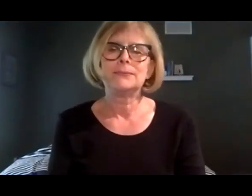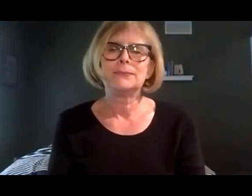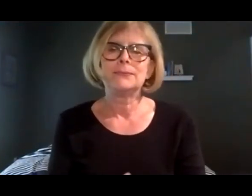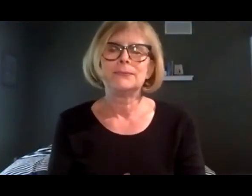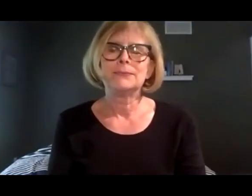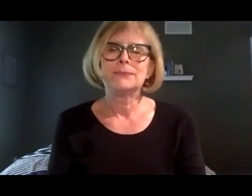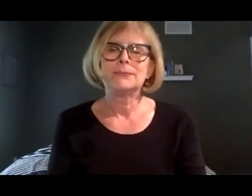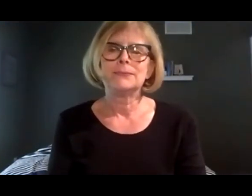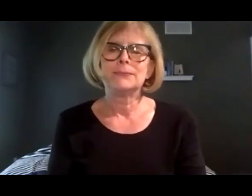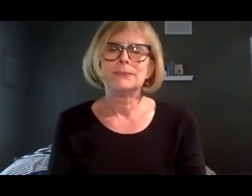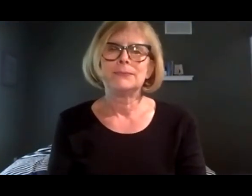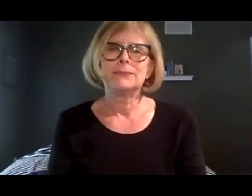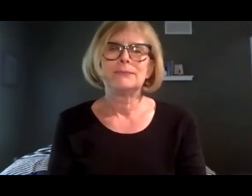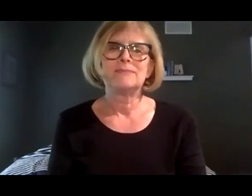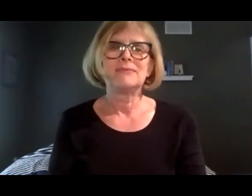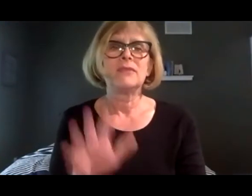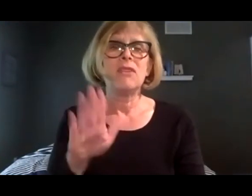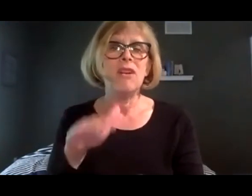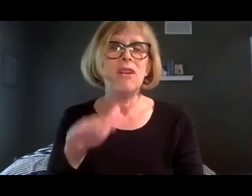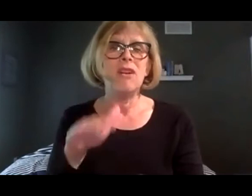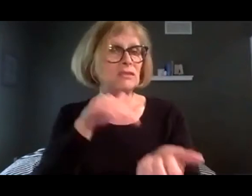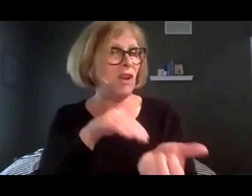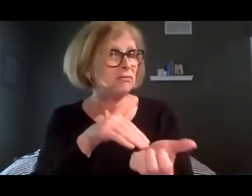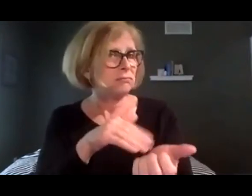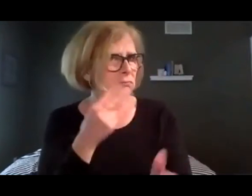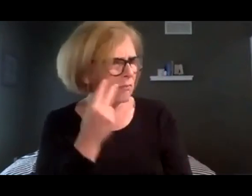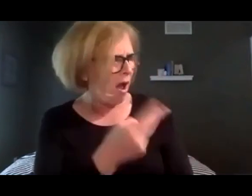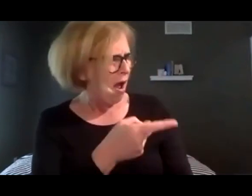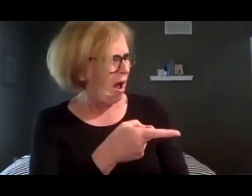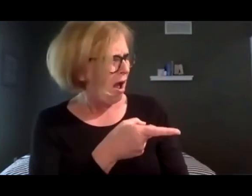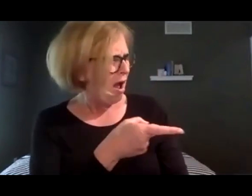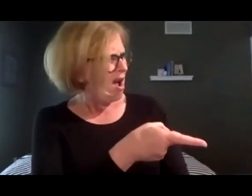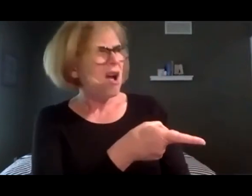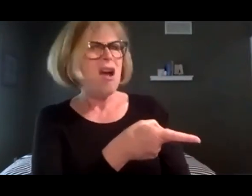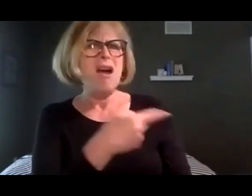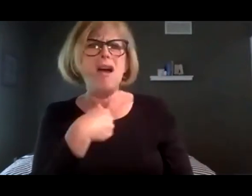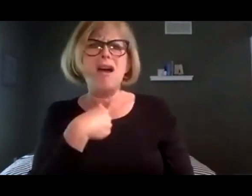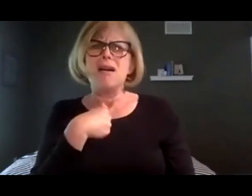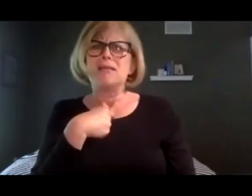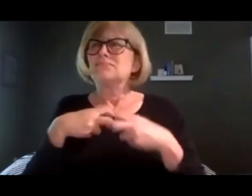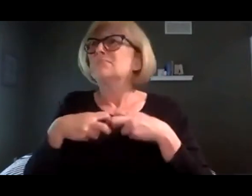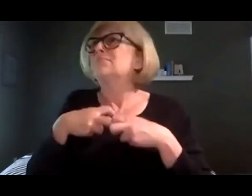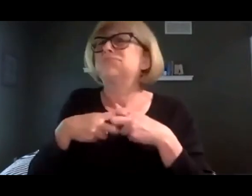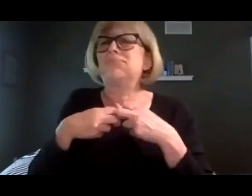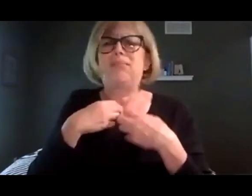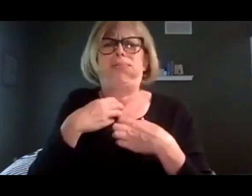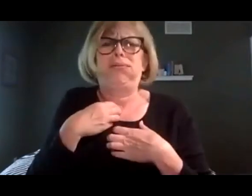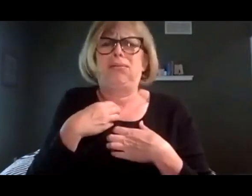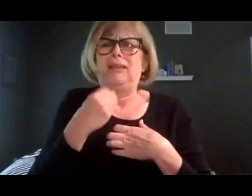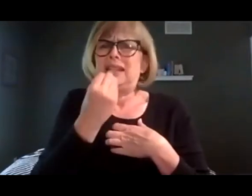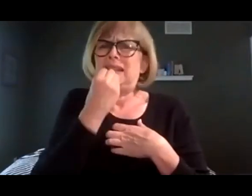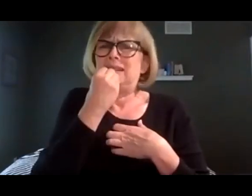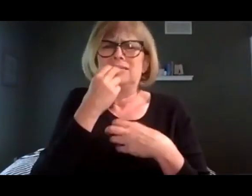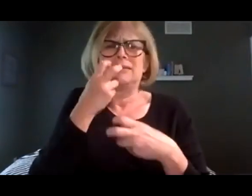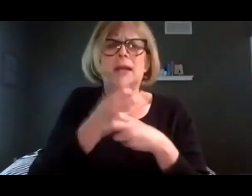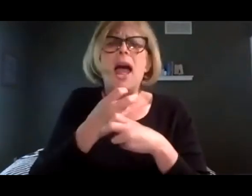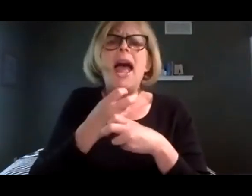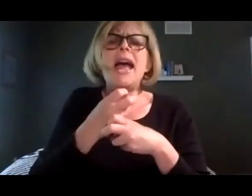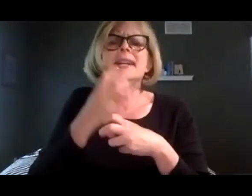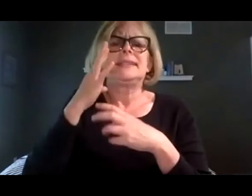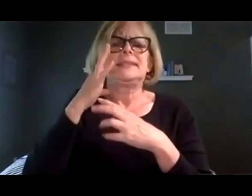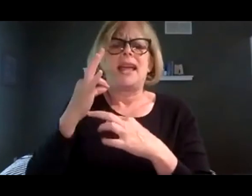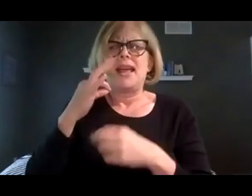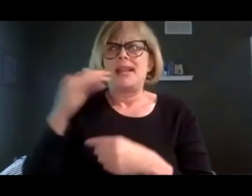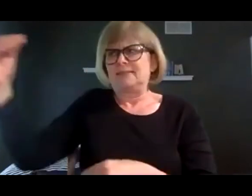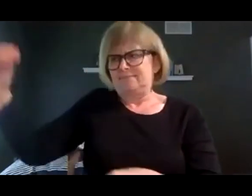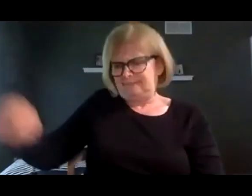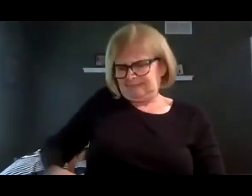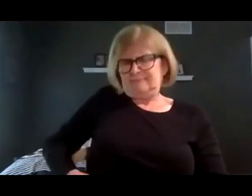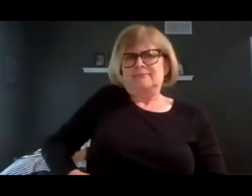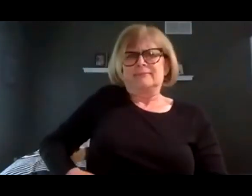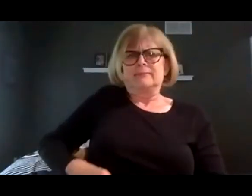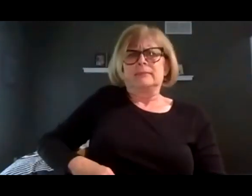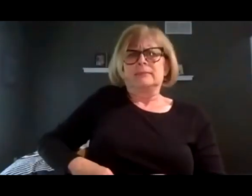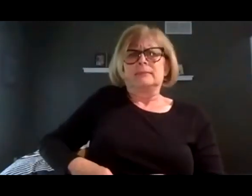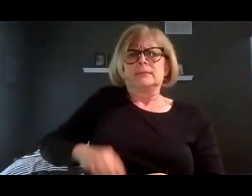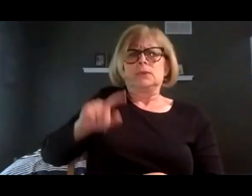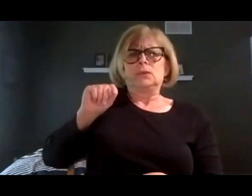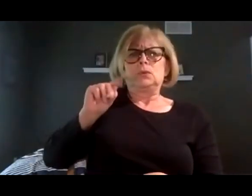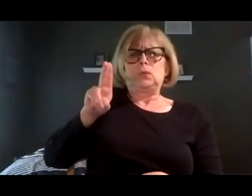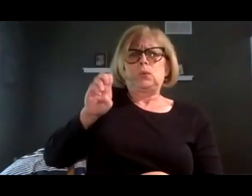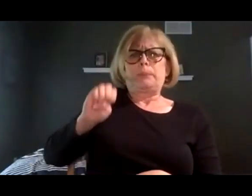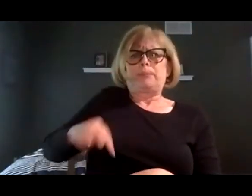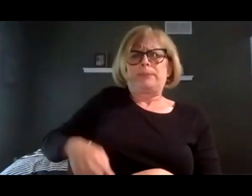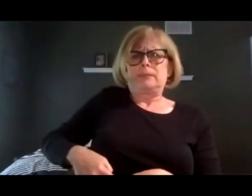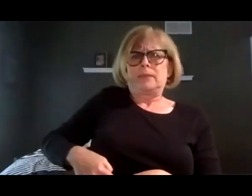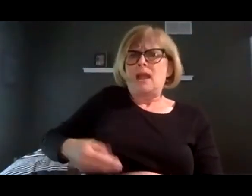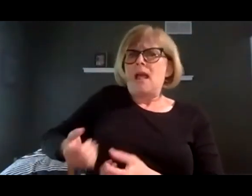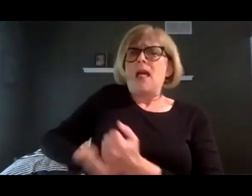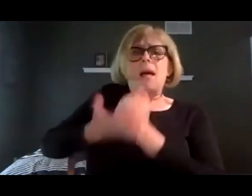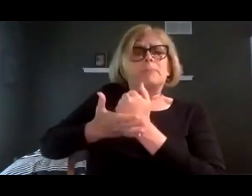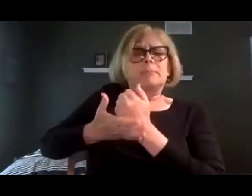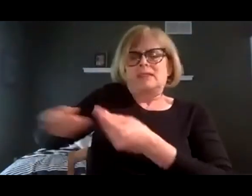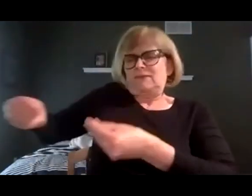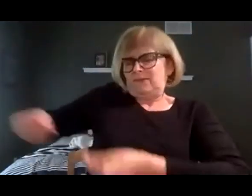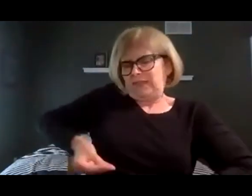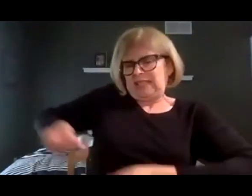Doctors saw that I had trouble with eating and put a tube in my tummy to help with feeding.